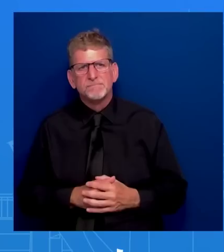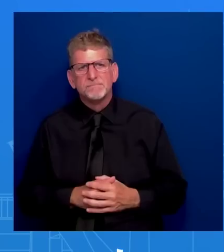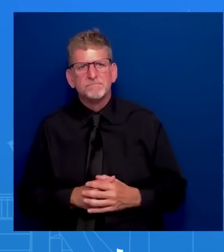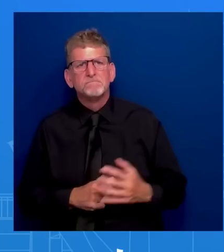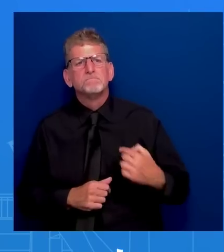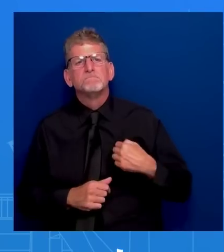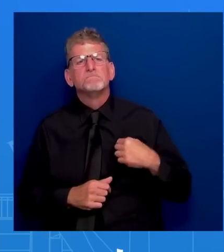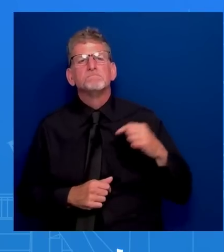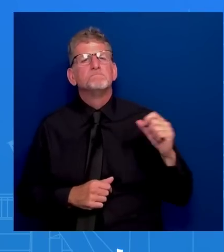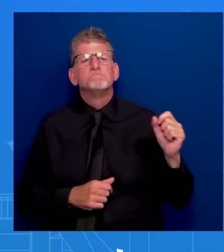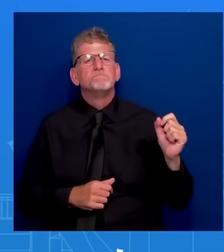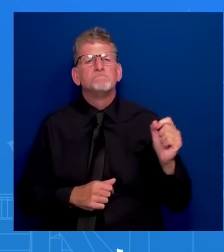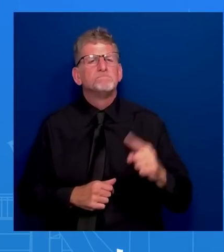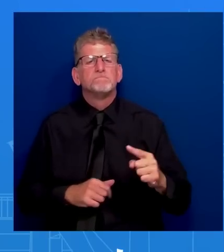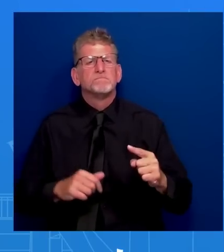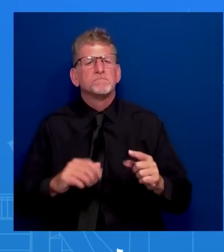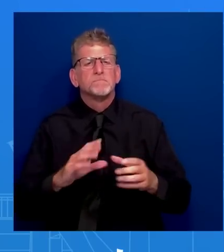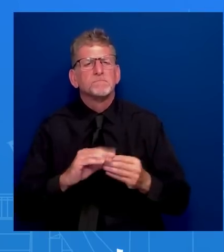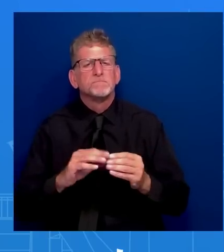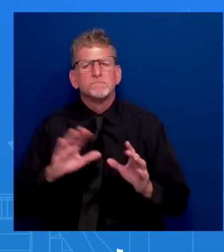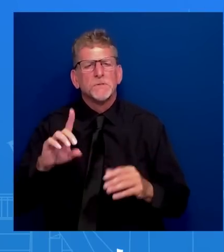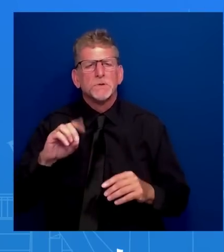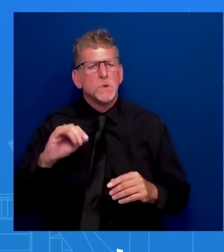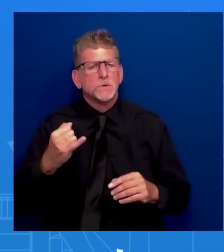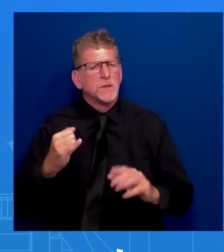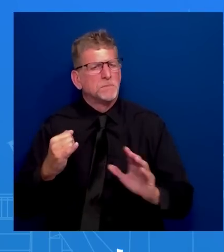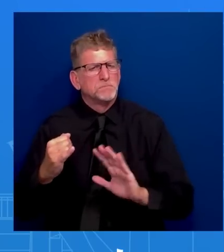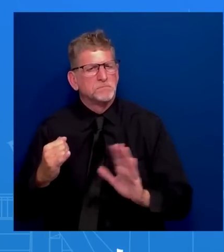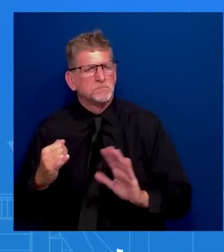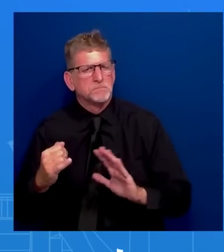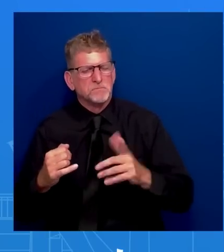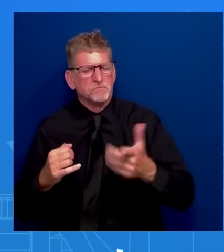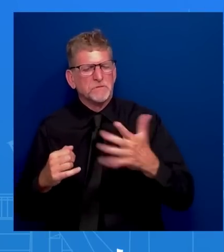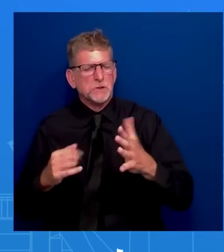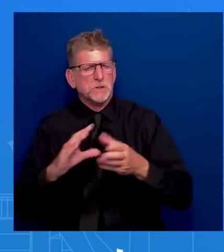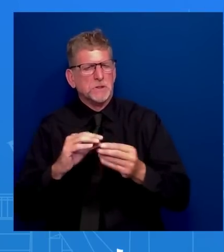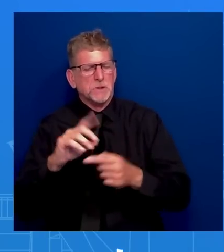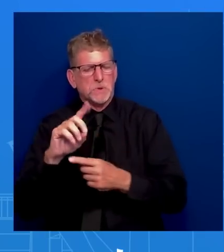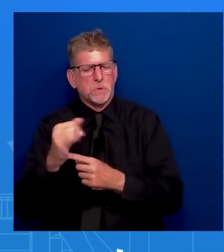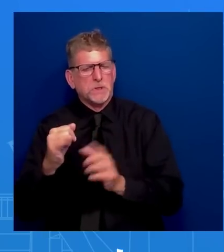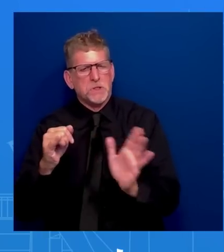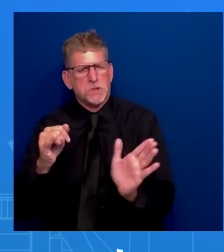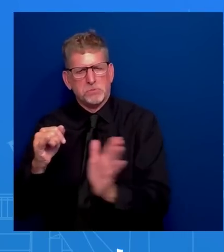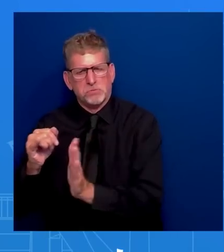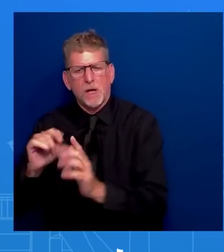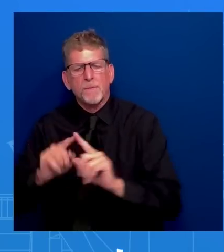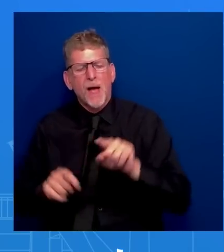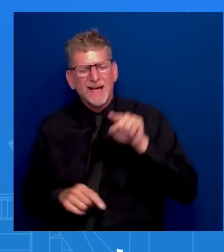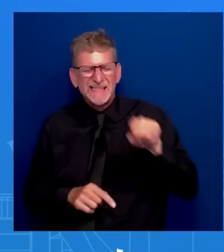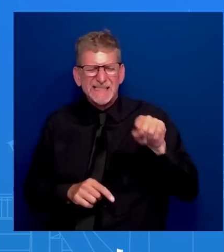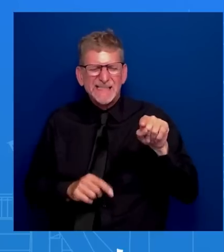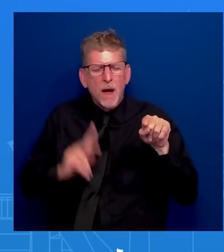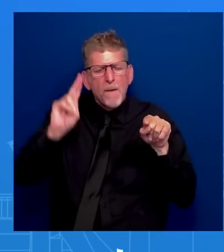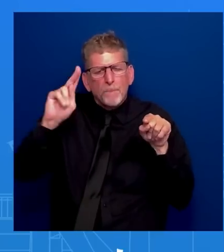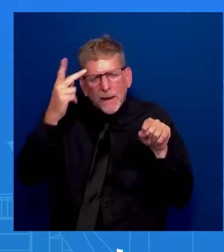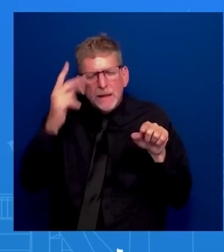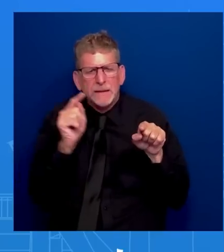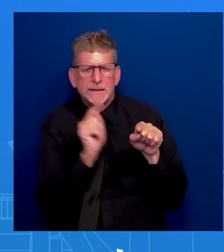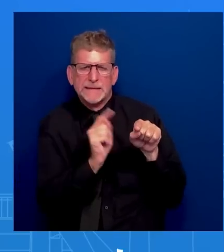because I know you can't. But, politically, is the President, who is the country's leader -- is he confident